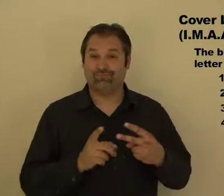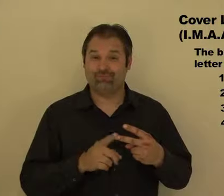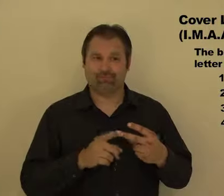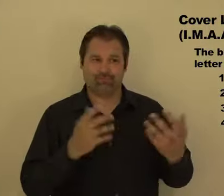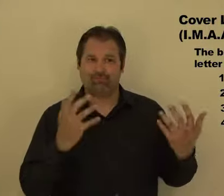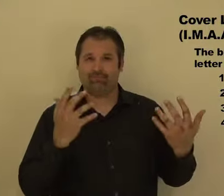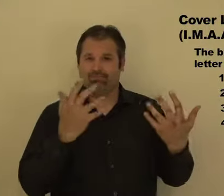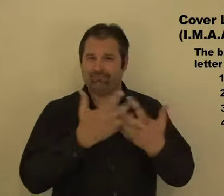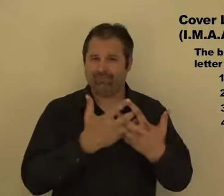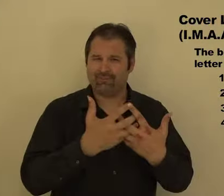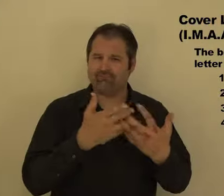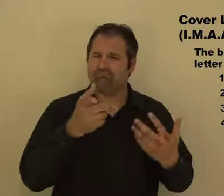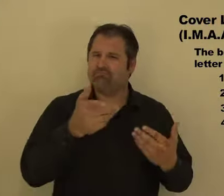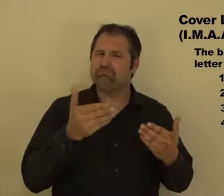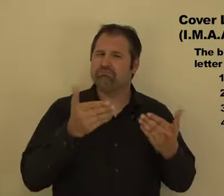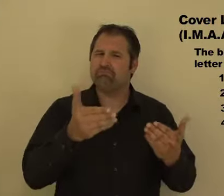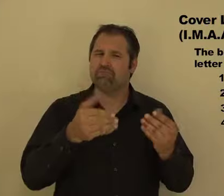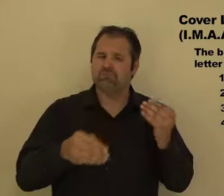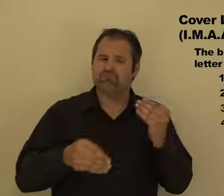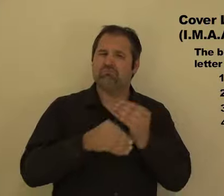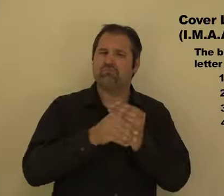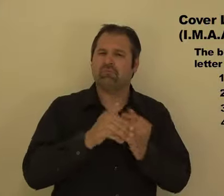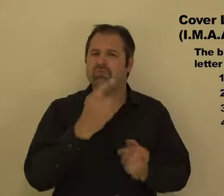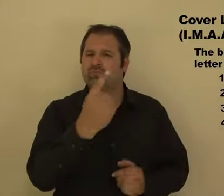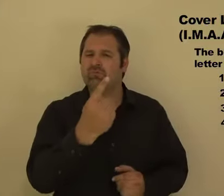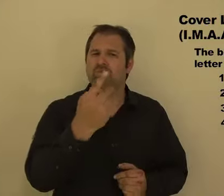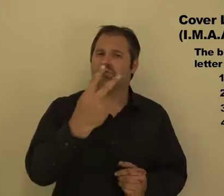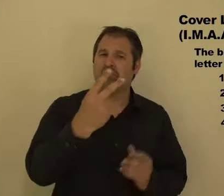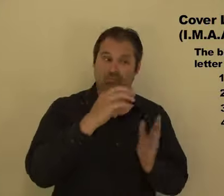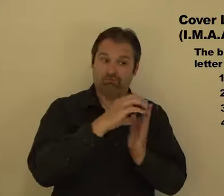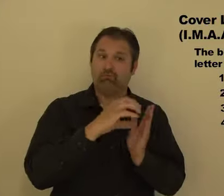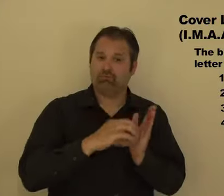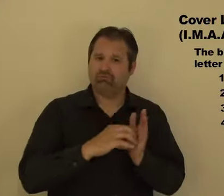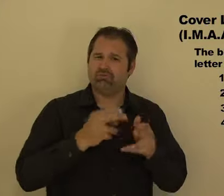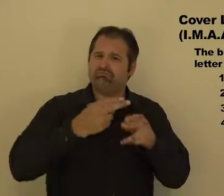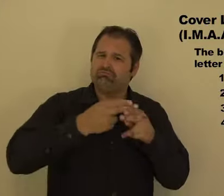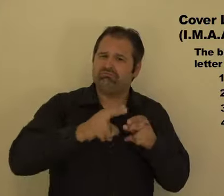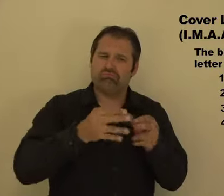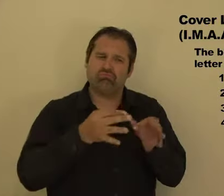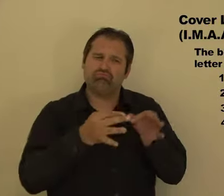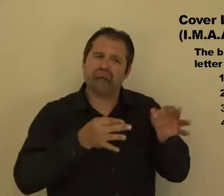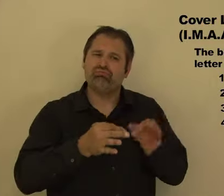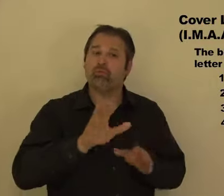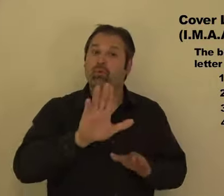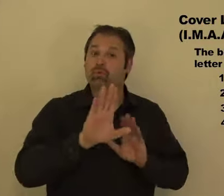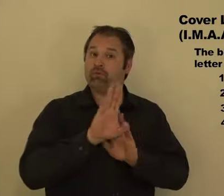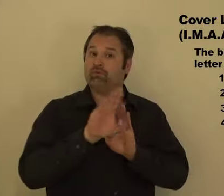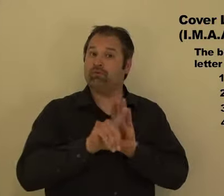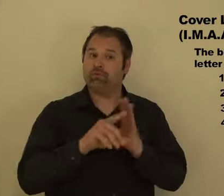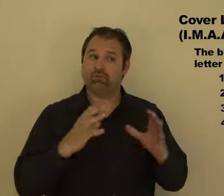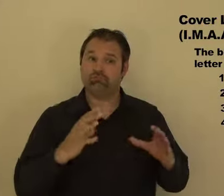how you can add value to the company, and other relevant